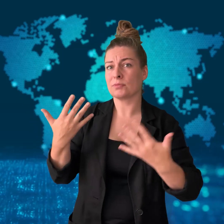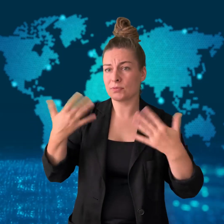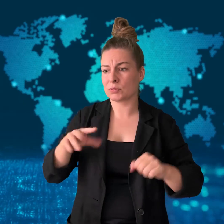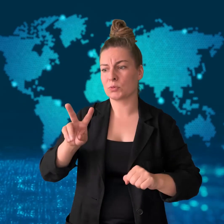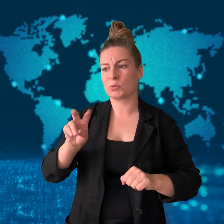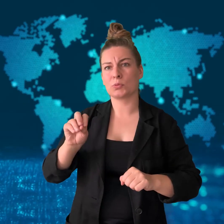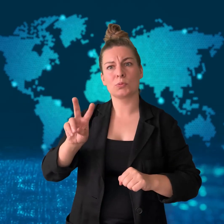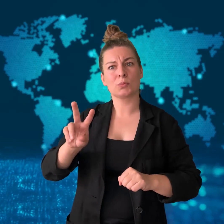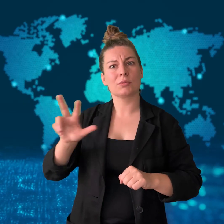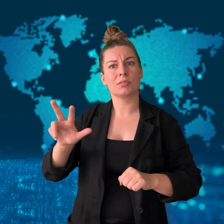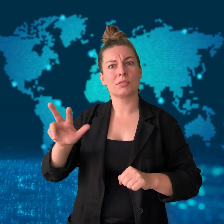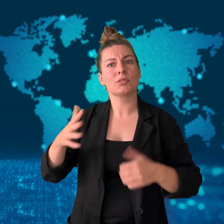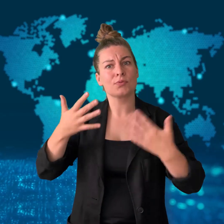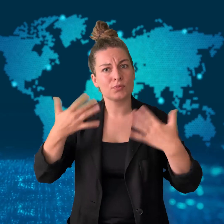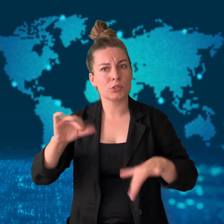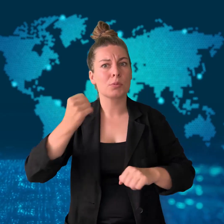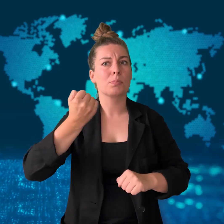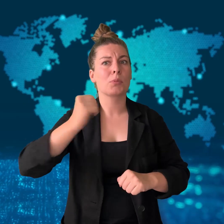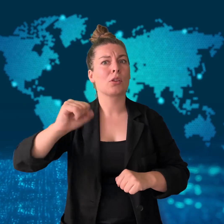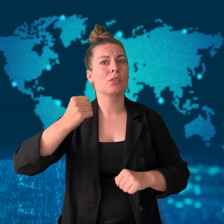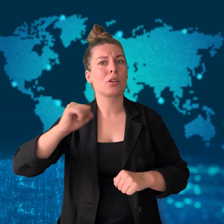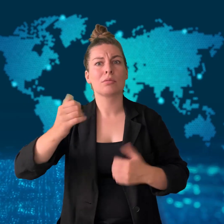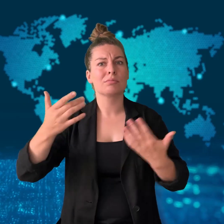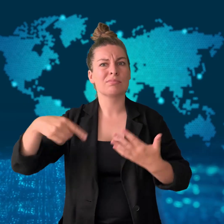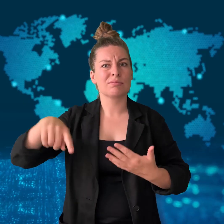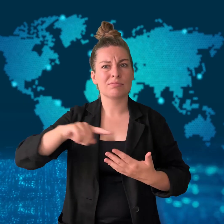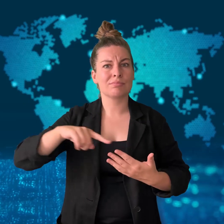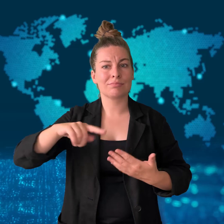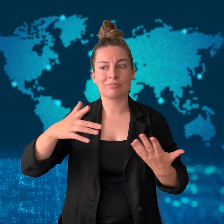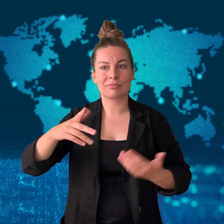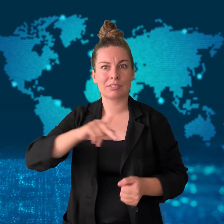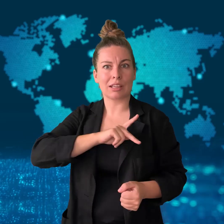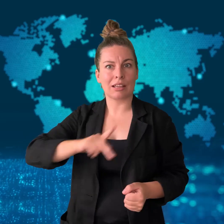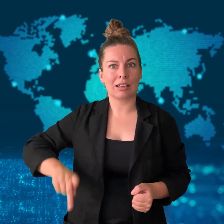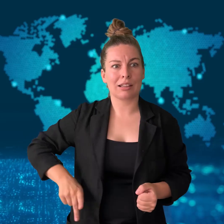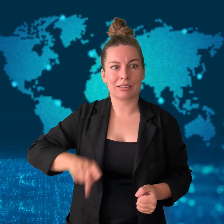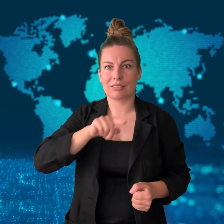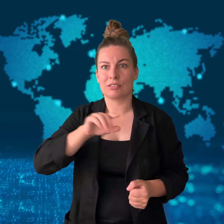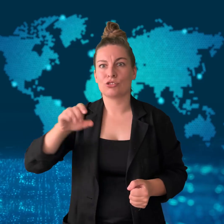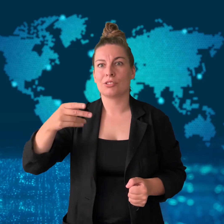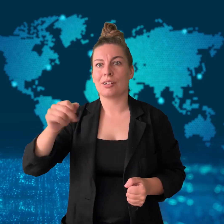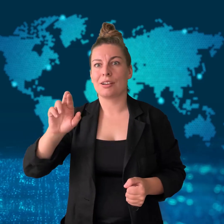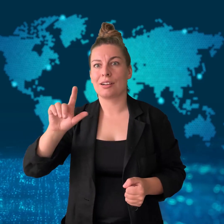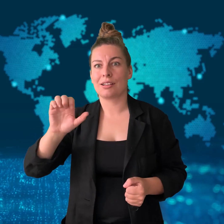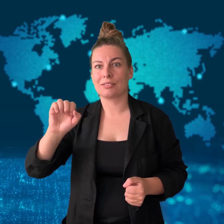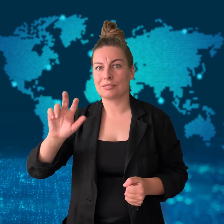coronation earlier in 2023.